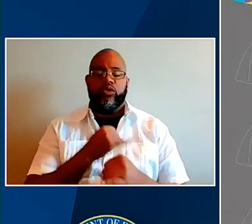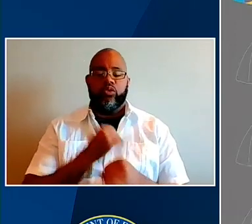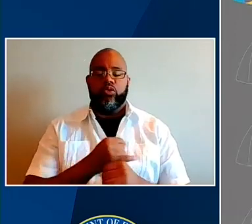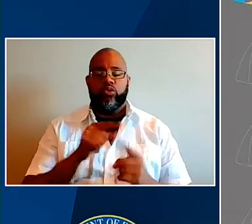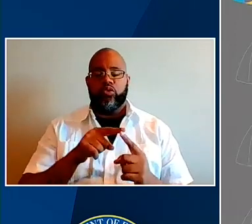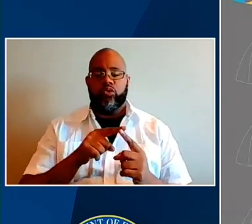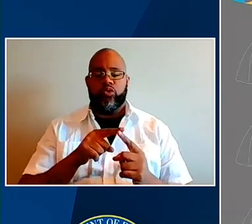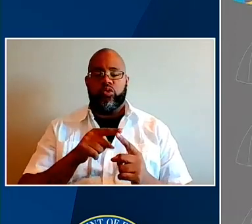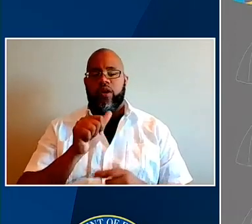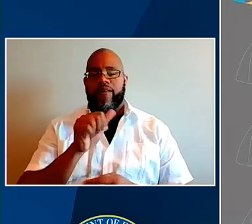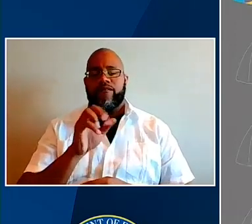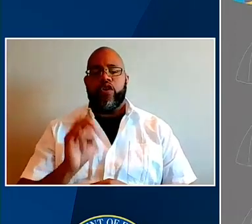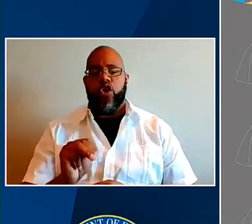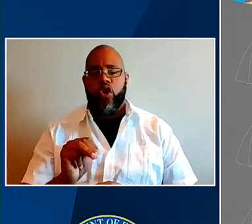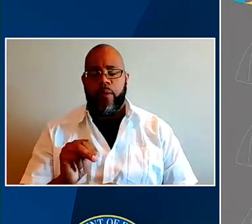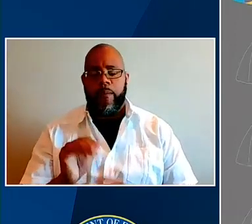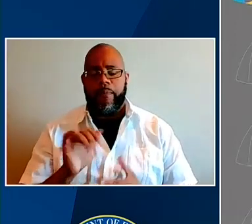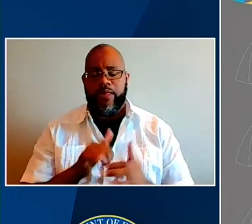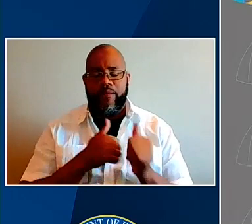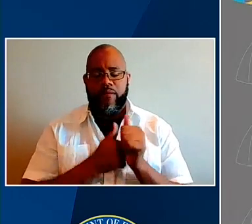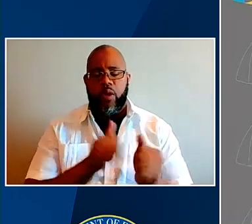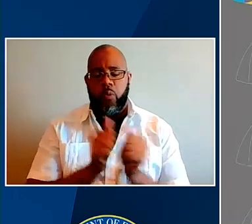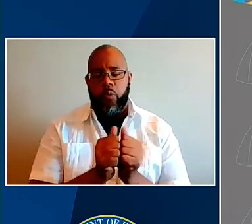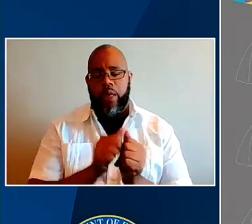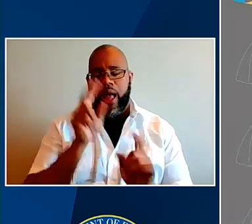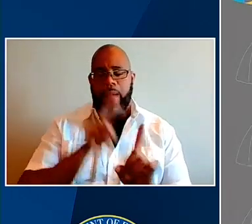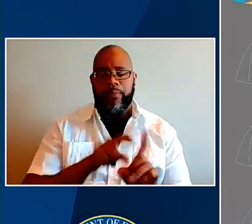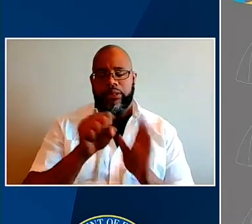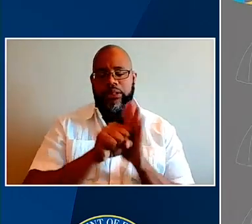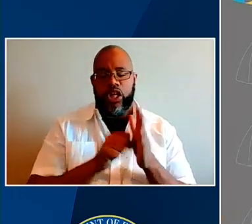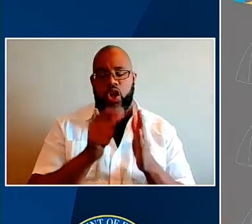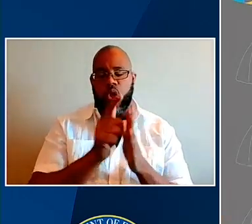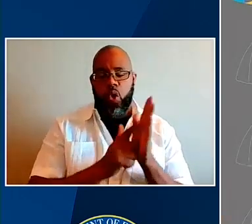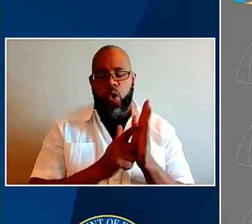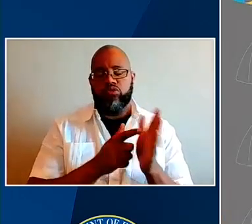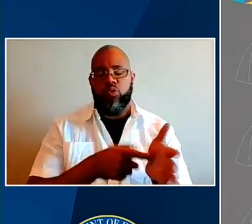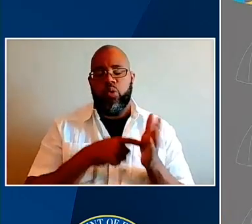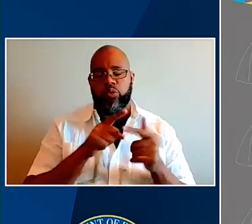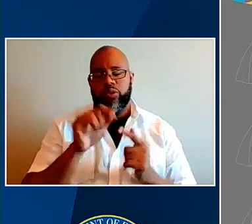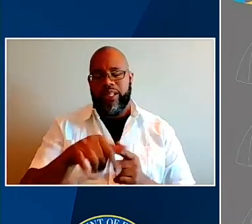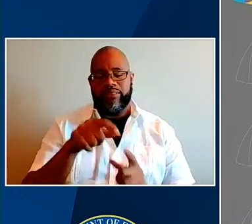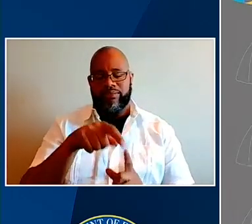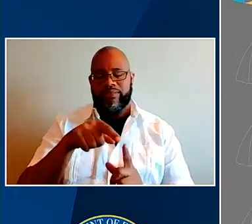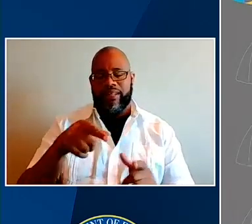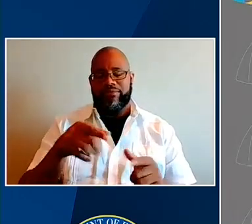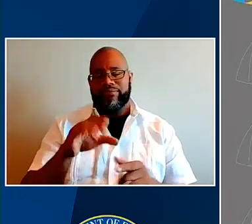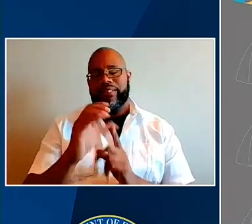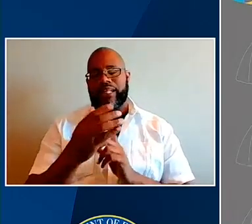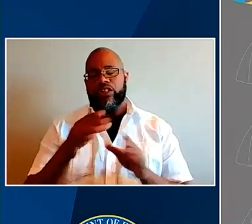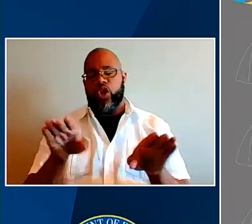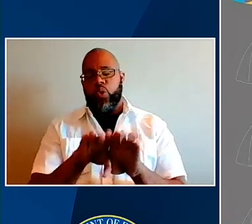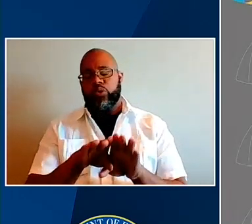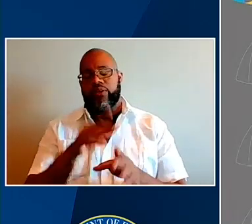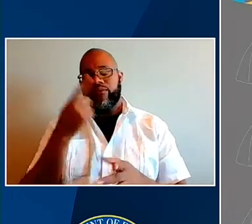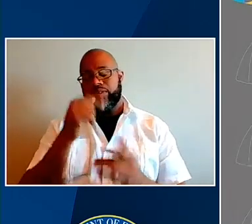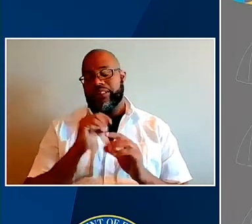are complying with applicable state laws related to, in this case, closure. For instance, if a state's tuition